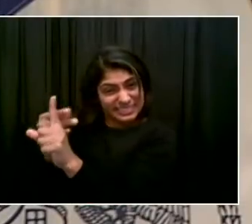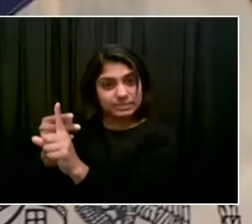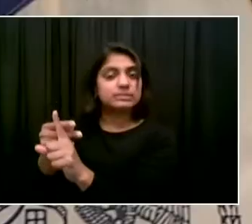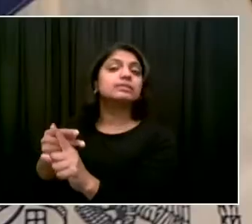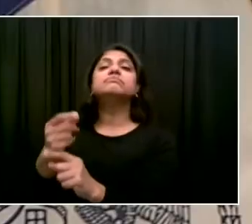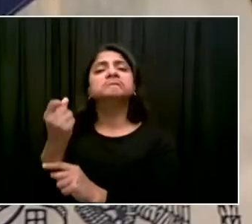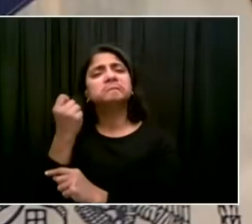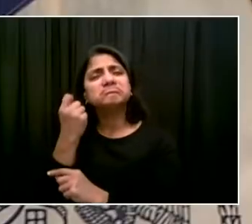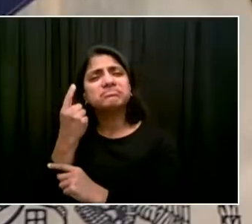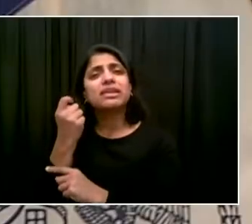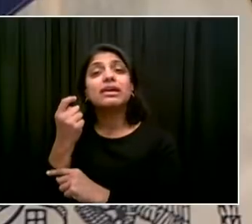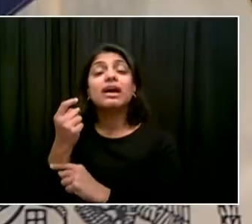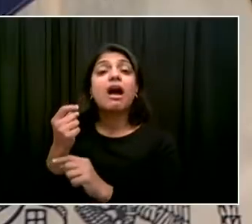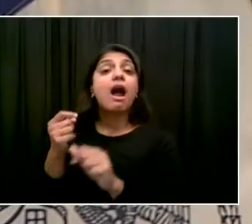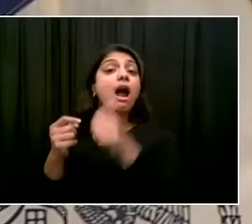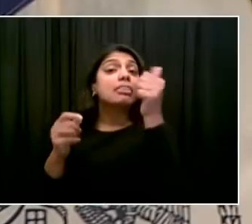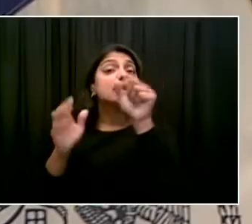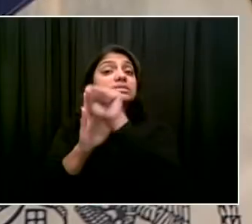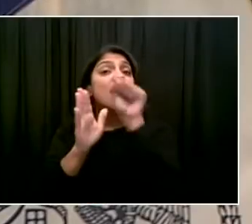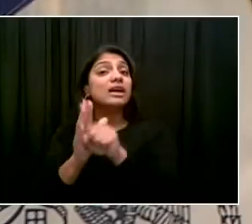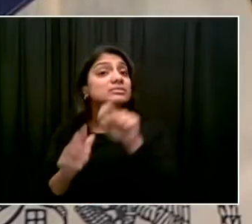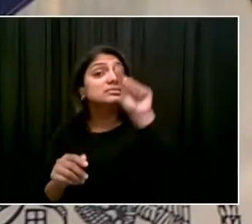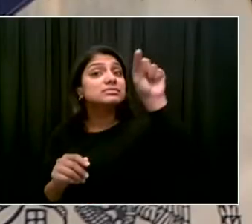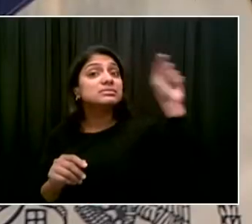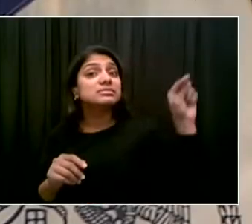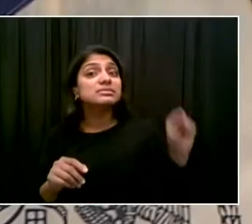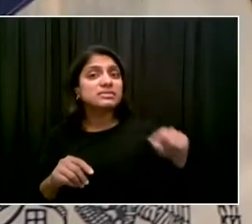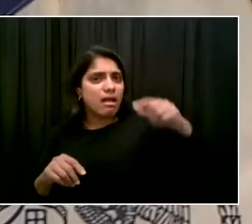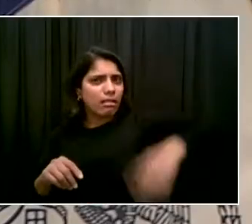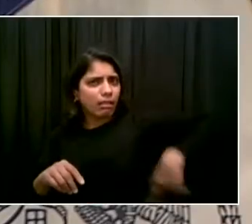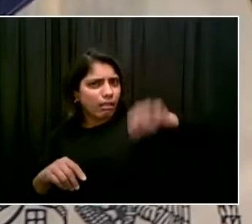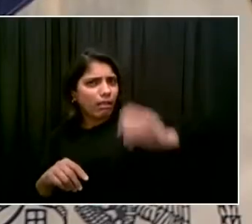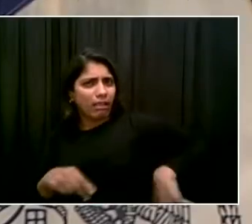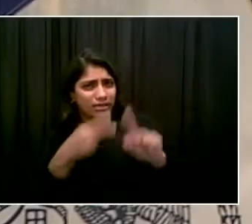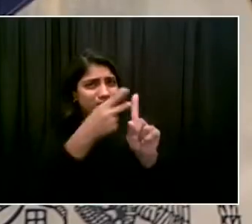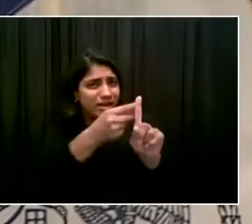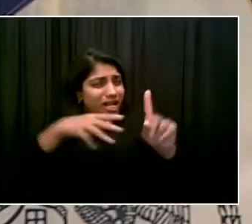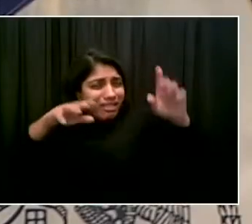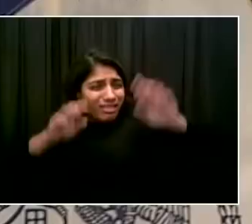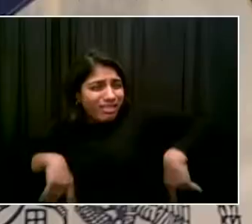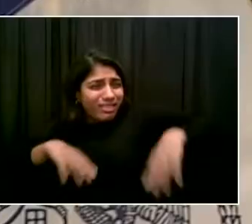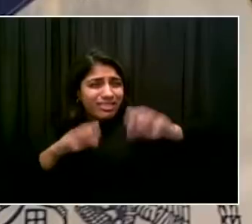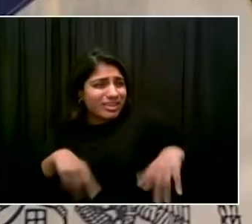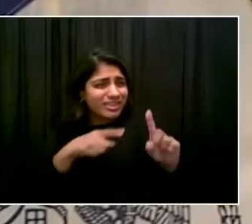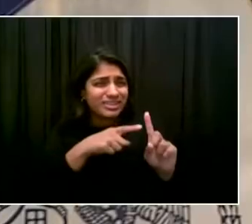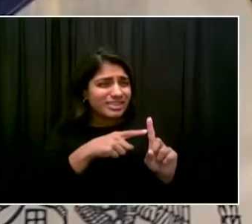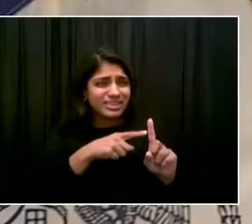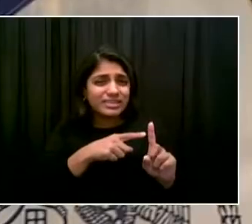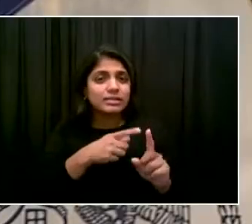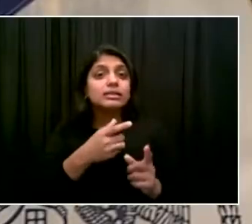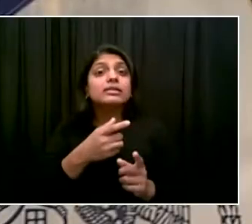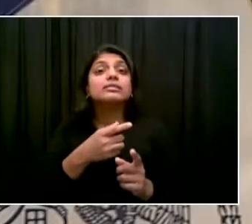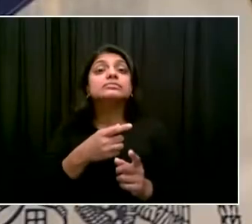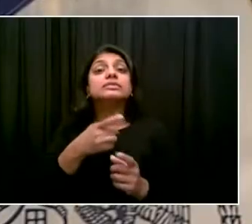QUICKLY AS POSSIBLE. THAT'S WHERE THE DANGER IS. THE BLDONESS IS MAKING SURE THE